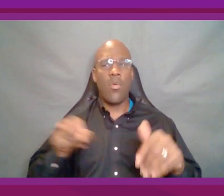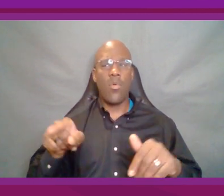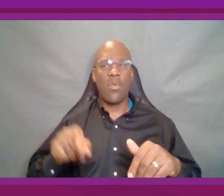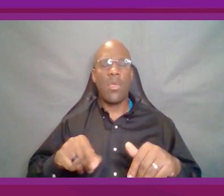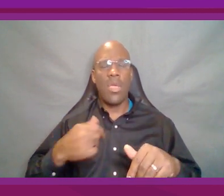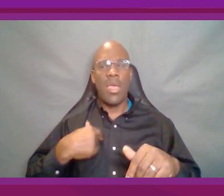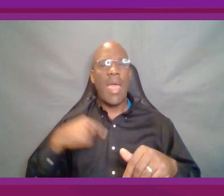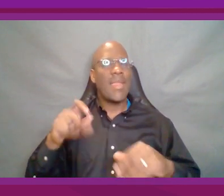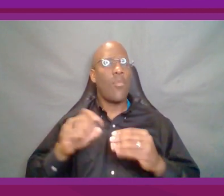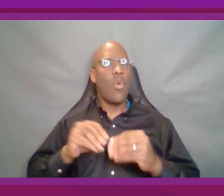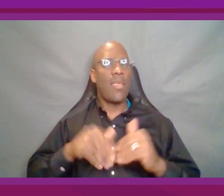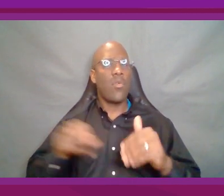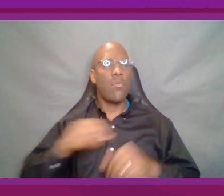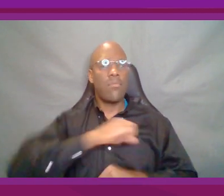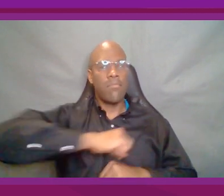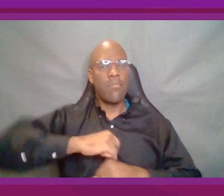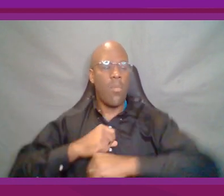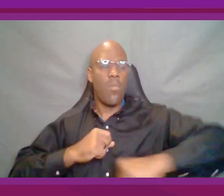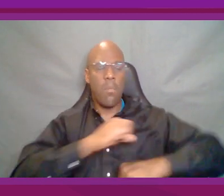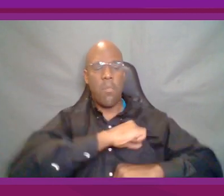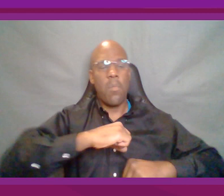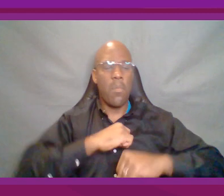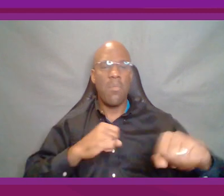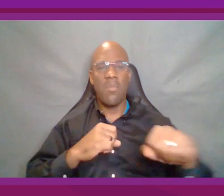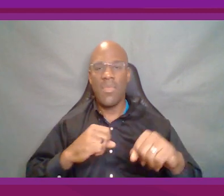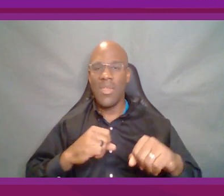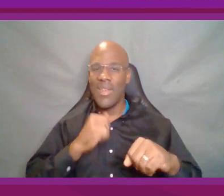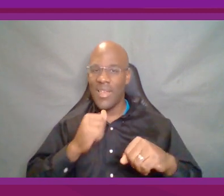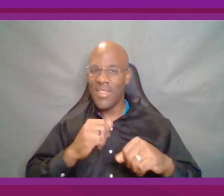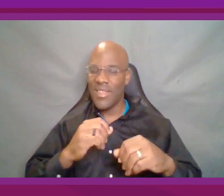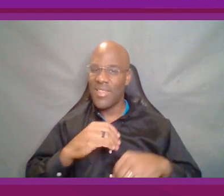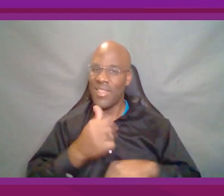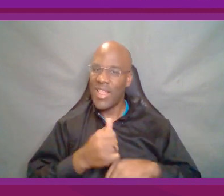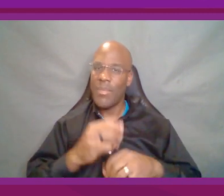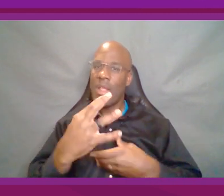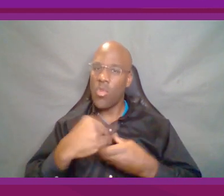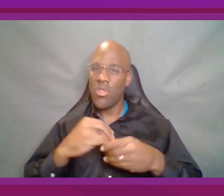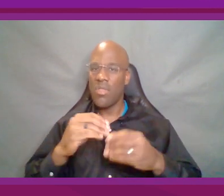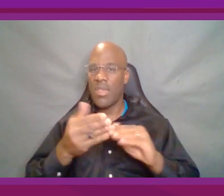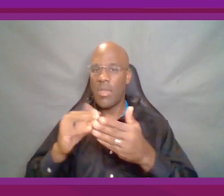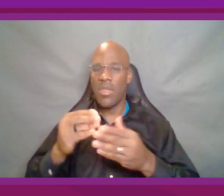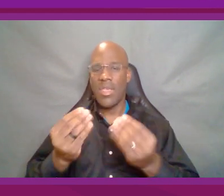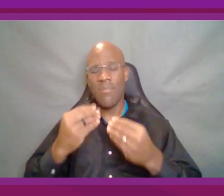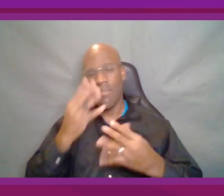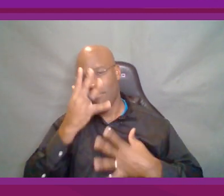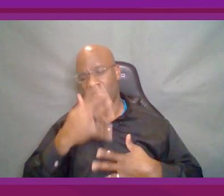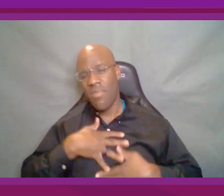that we don't work together to actually create a more inclusive community, and not only does that surprise me, it saddens me deeply. I'm done.